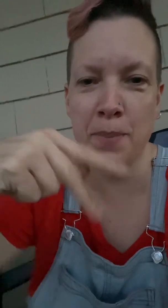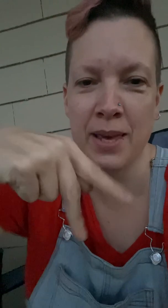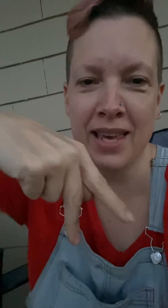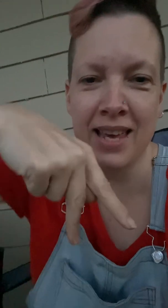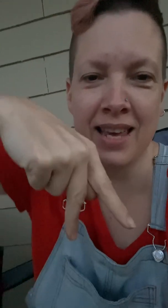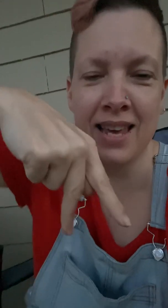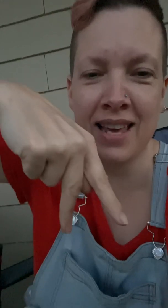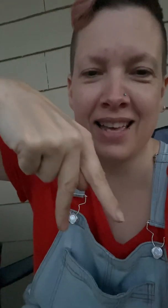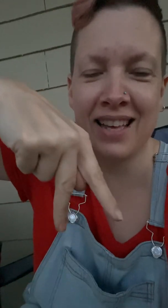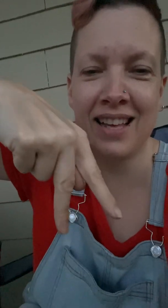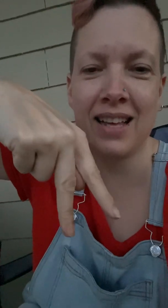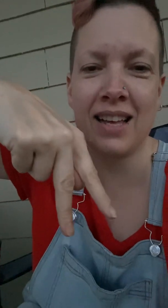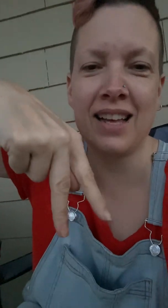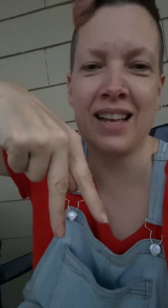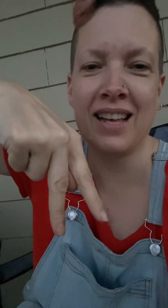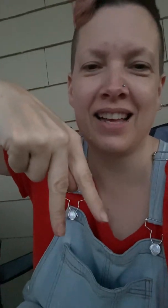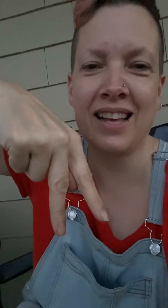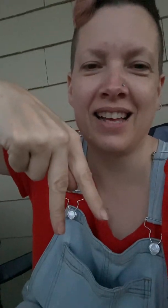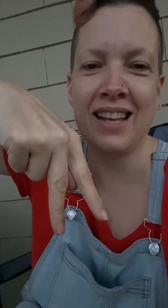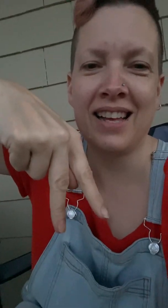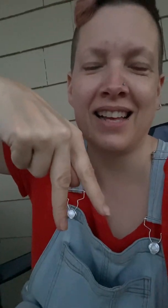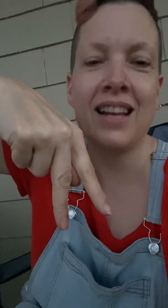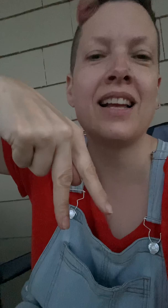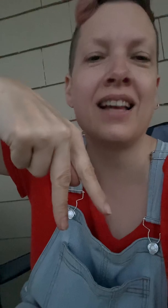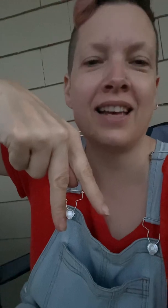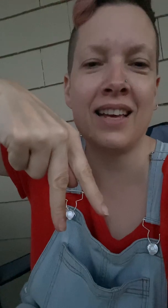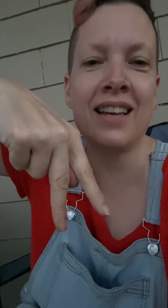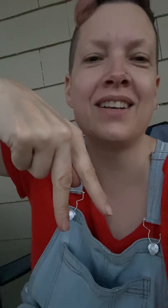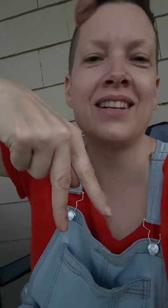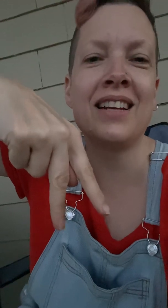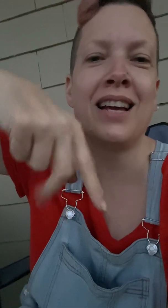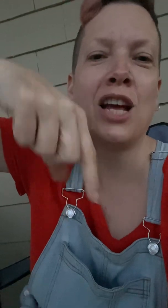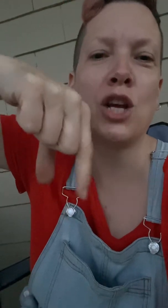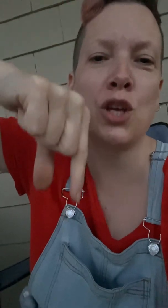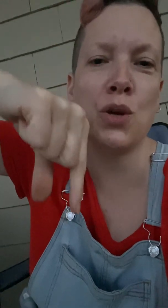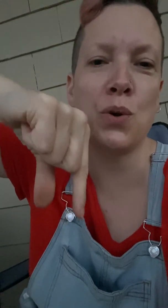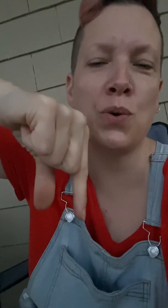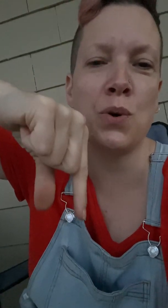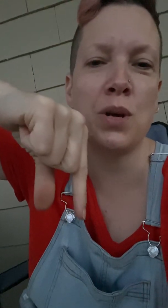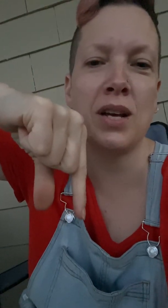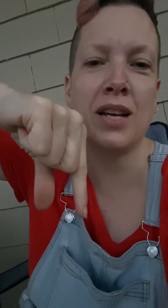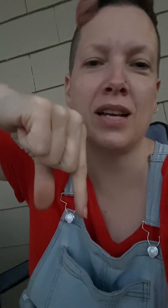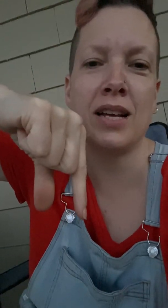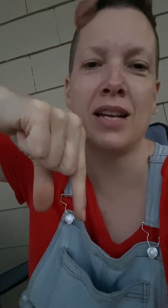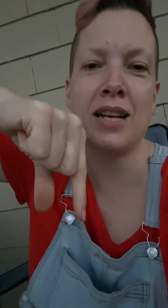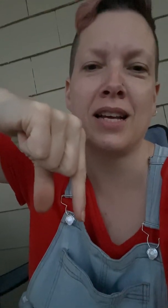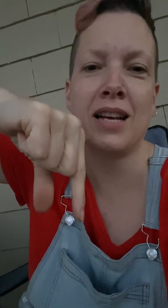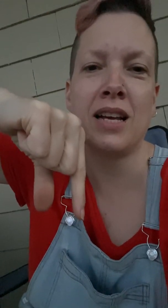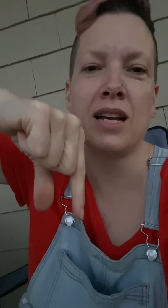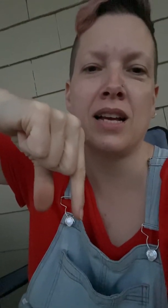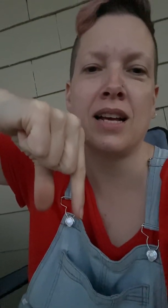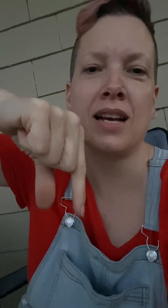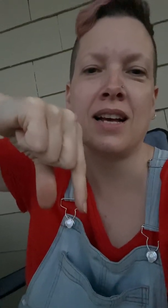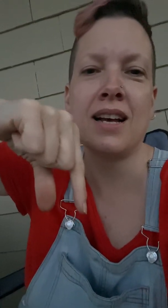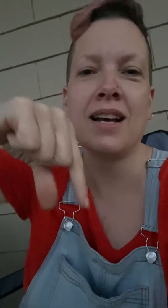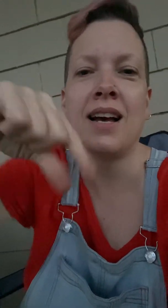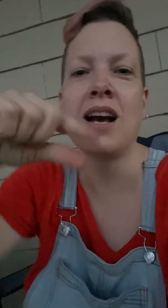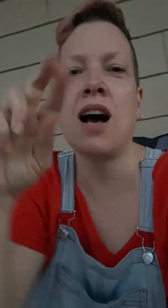P. Okay, good. Q.